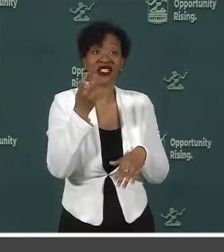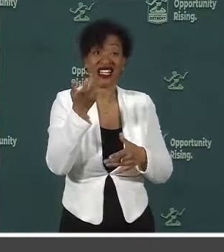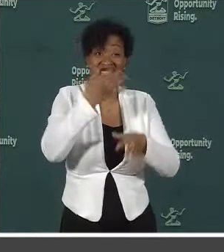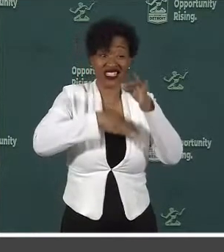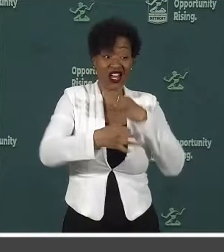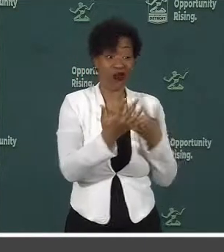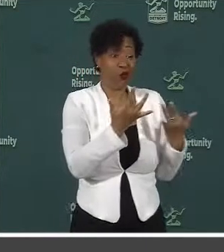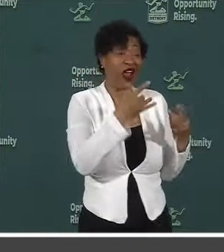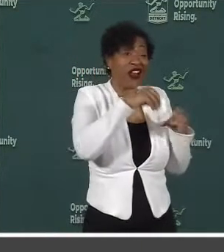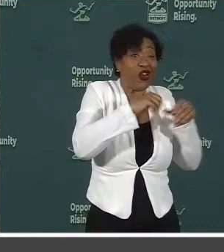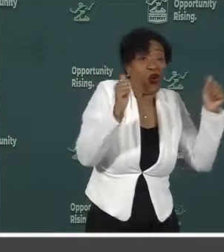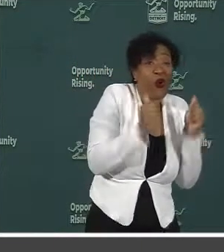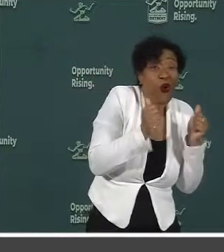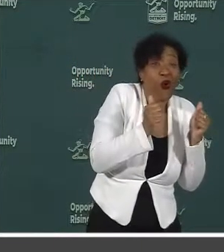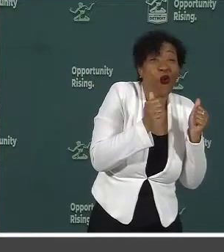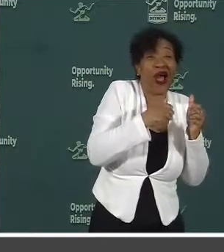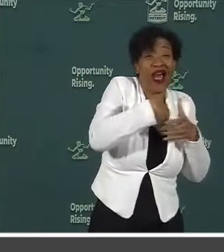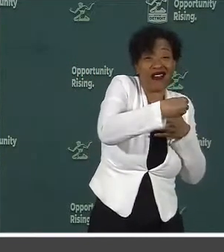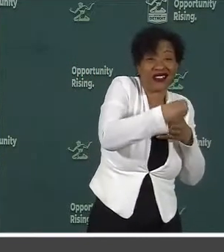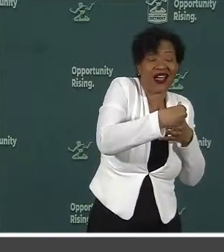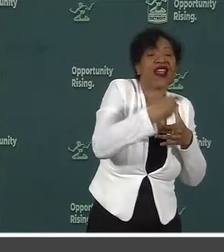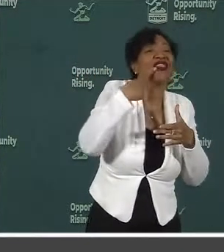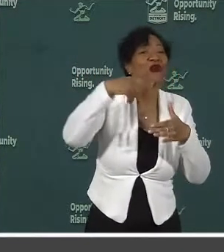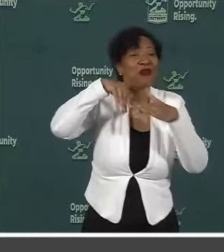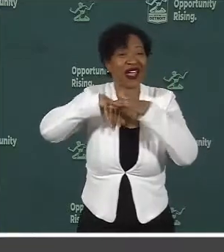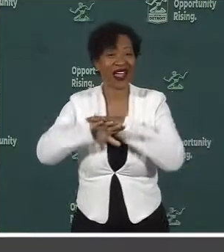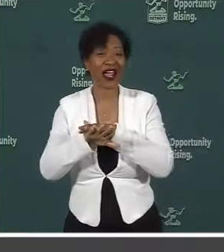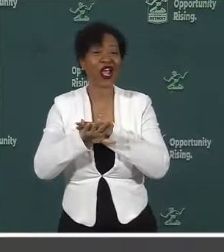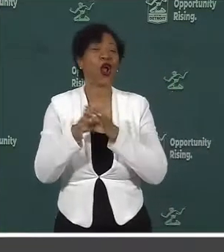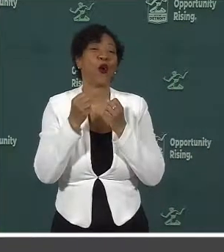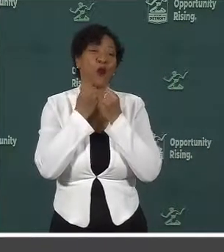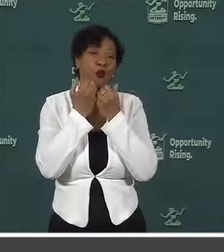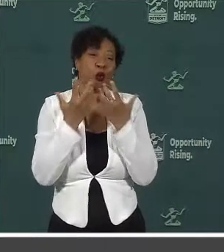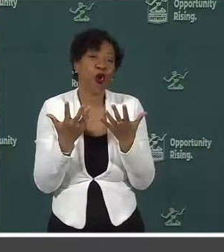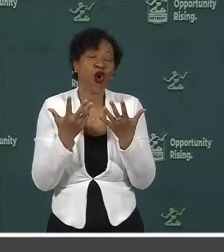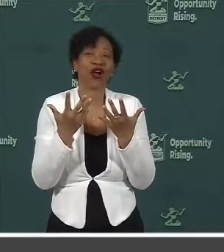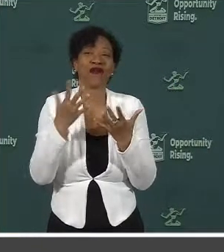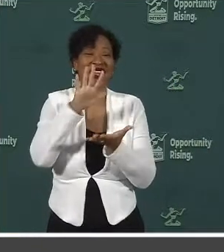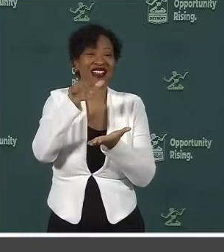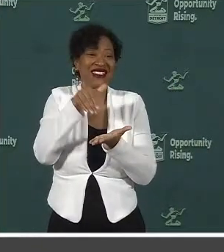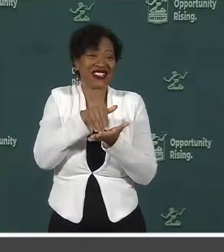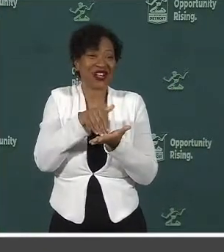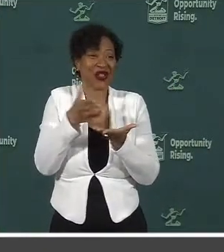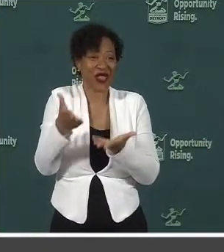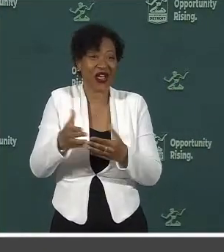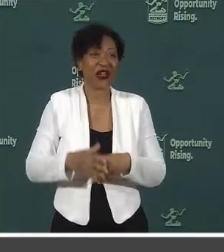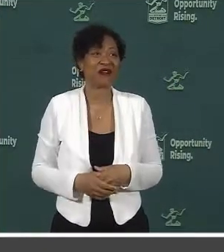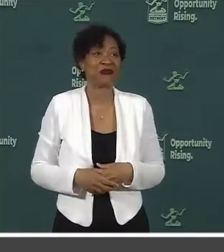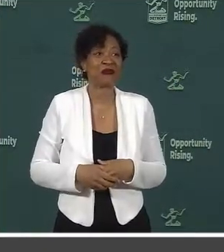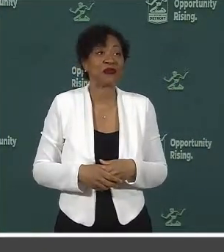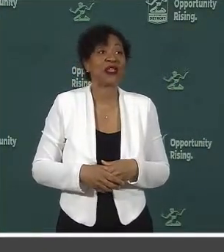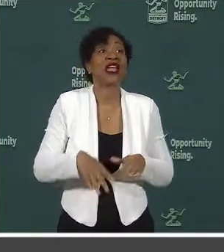THE RAIN IN THE COLD THEY'RE GOING TO BE INDOORS IN A BEAUTIFUL CENTER AND THE STATE FAIR COLISEUM NOBODY'S USED IT